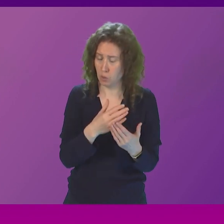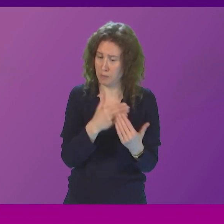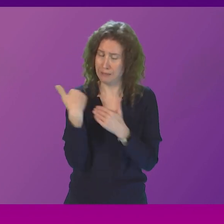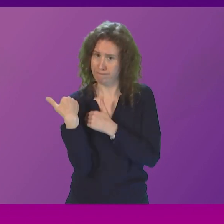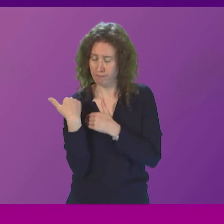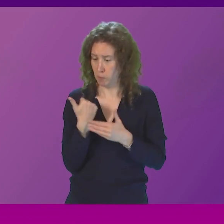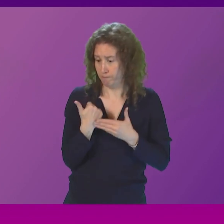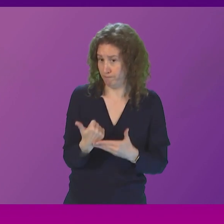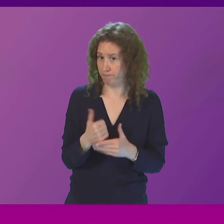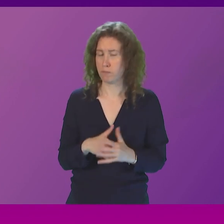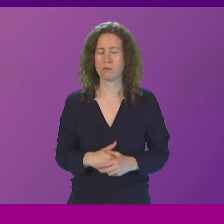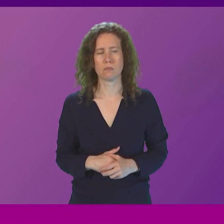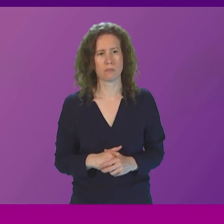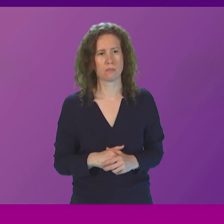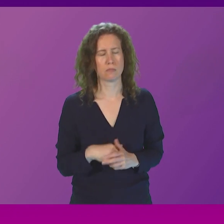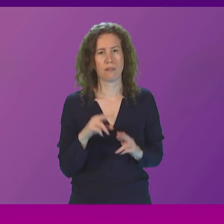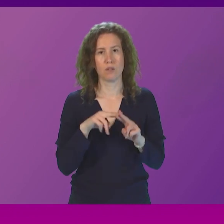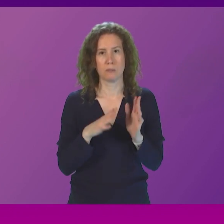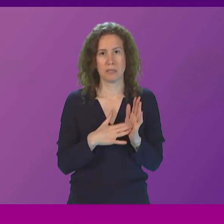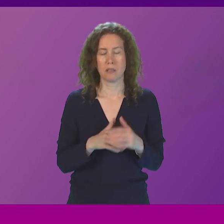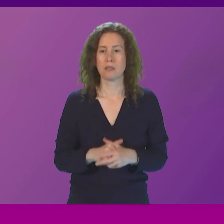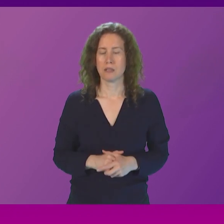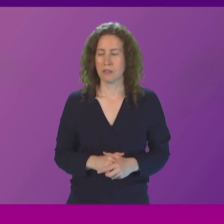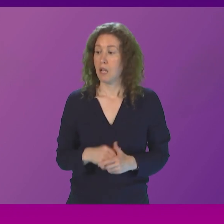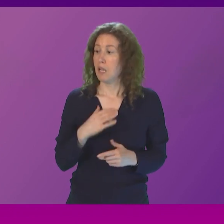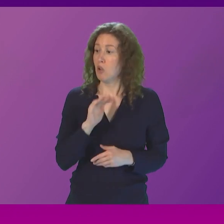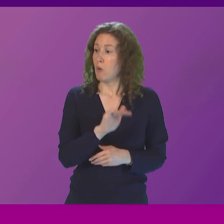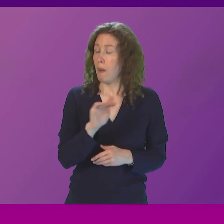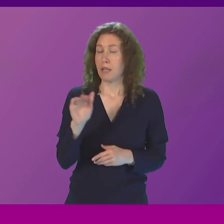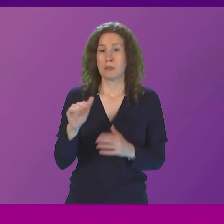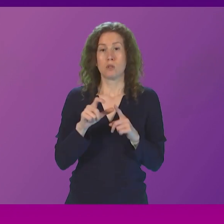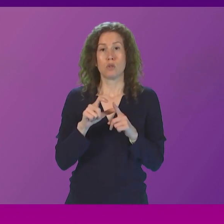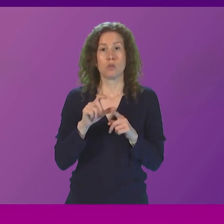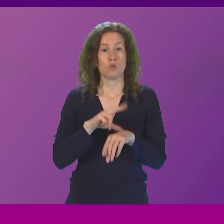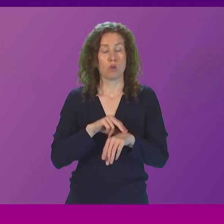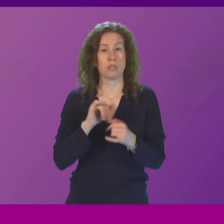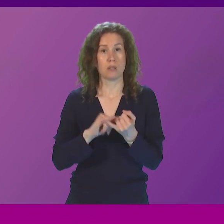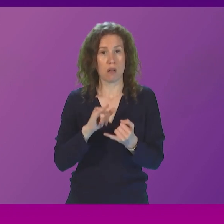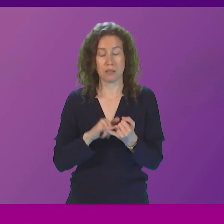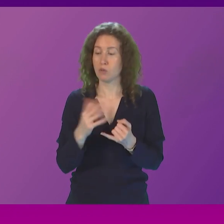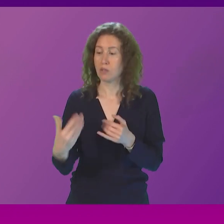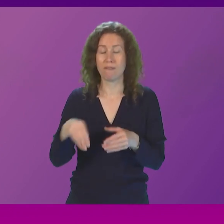I remind the chamber that Dr Sandesh Gulhane has nothing to do with the negotiations with